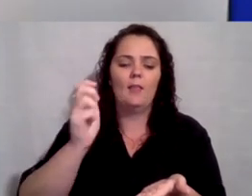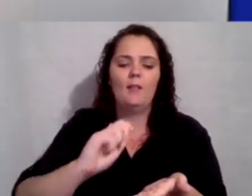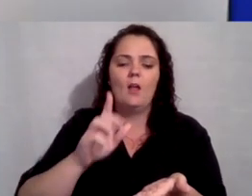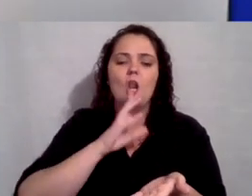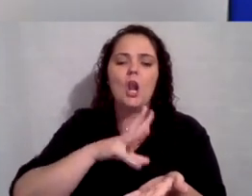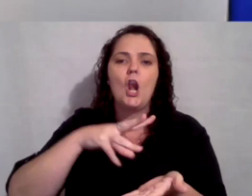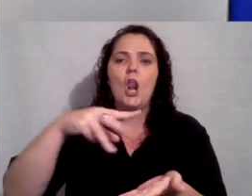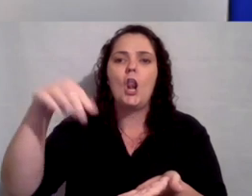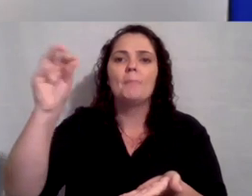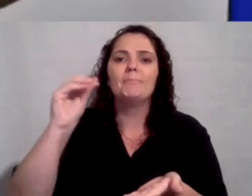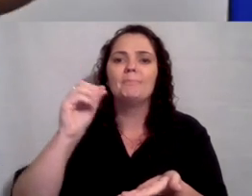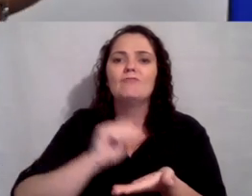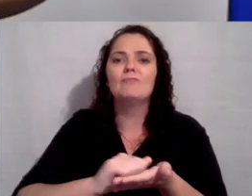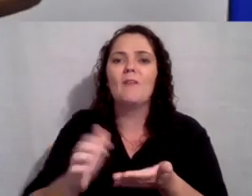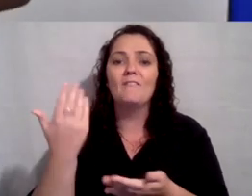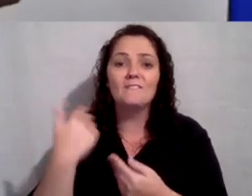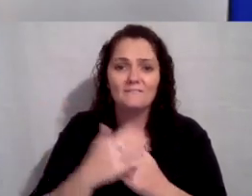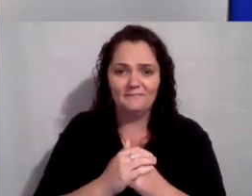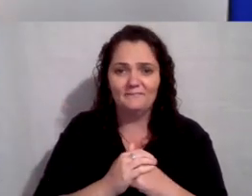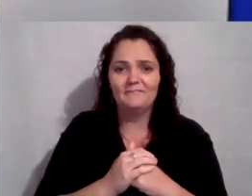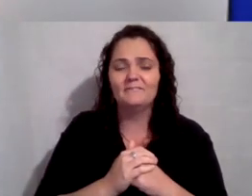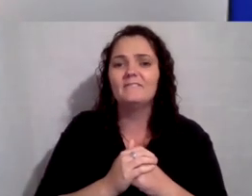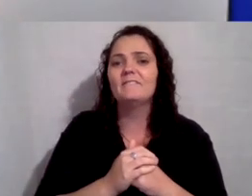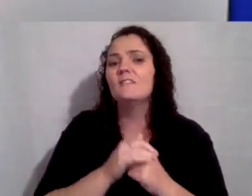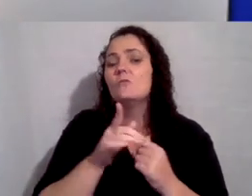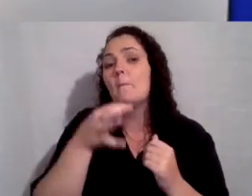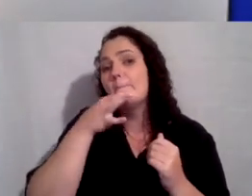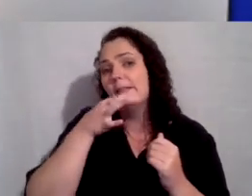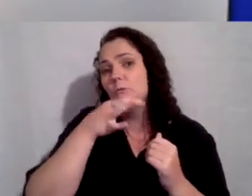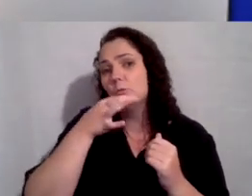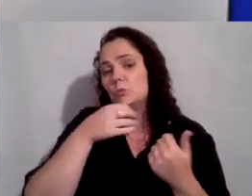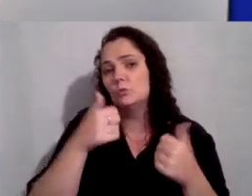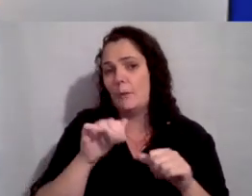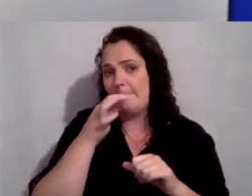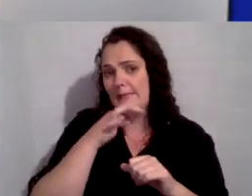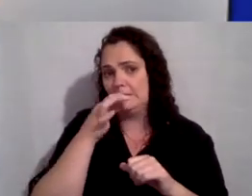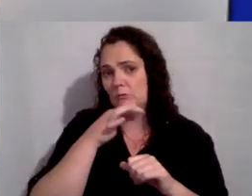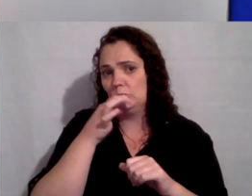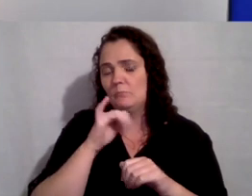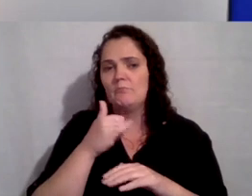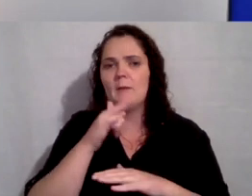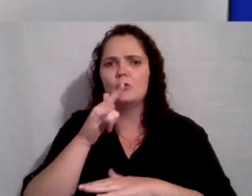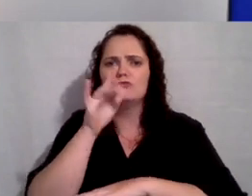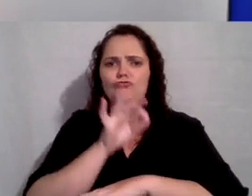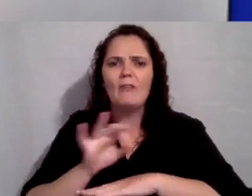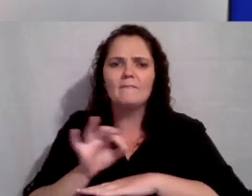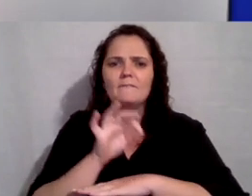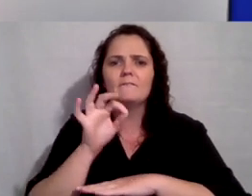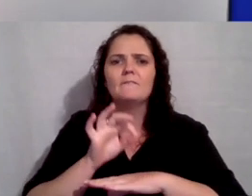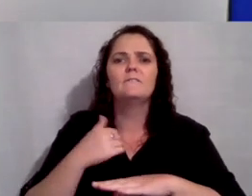that can lift up the excess. But for those of you who are working pencil, here's a hot tip – before you do any drawing or for those of you who do drafting in pencil,